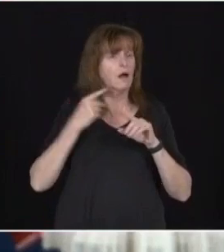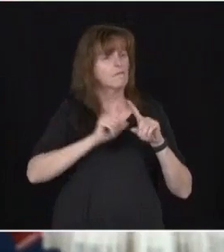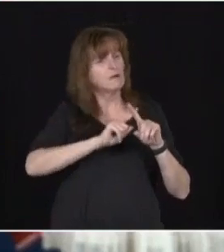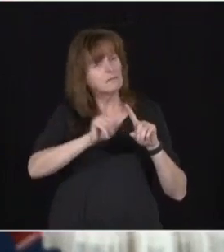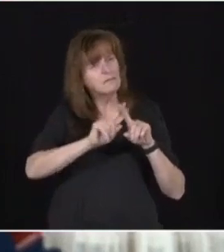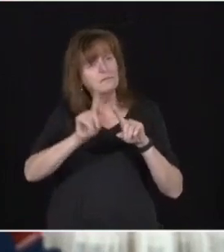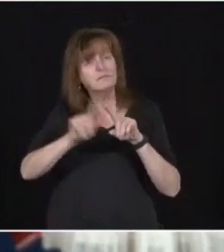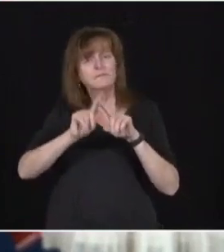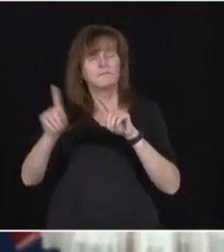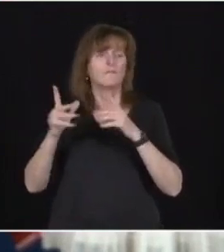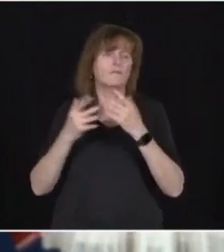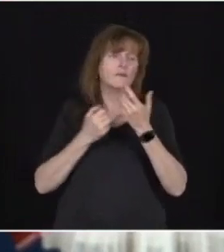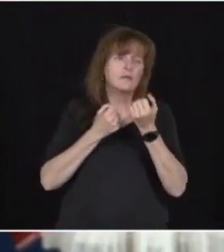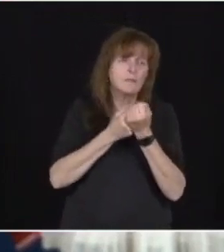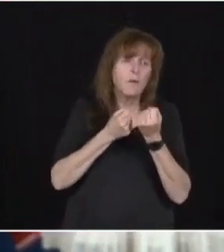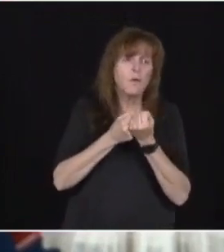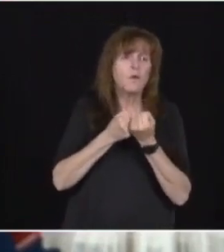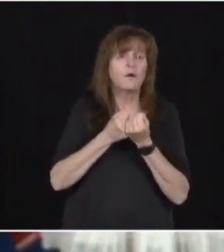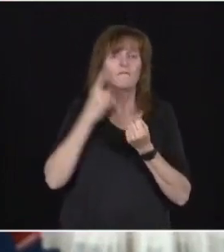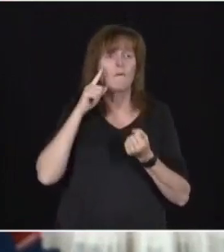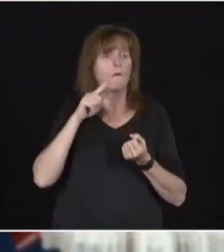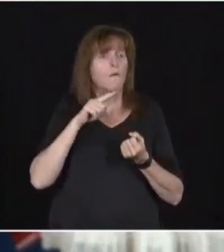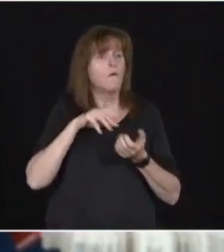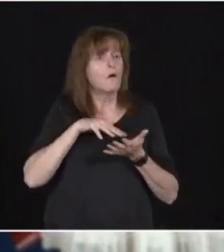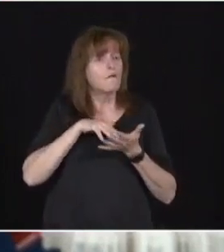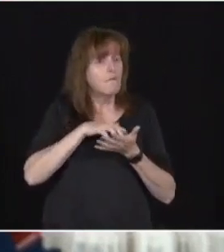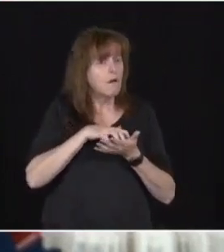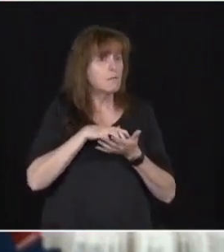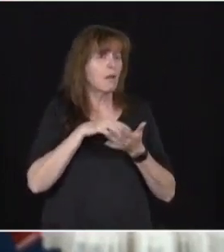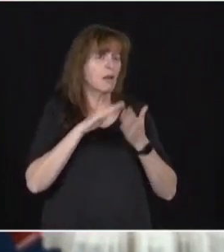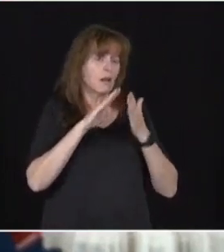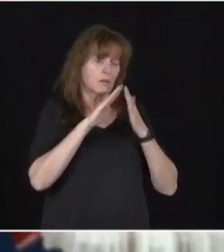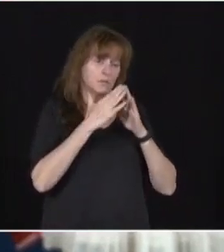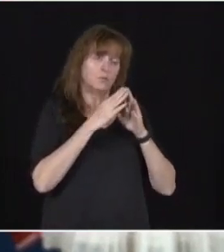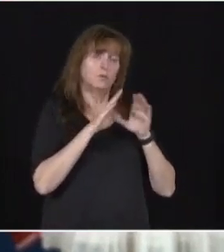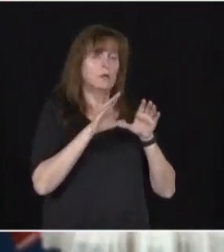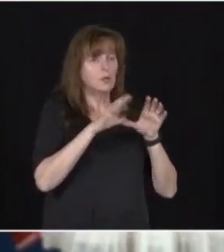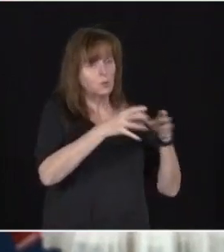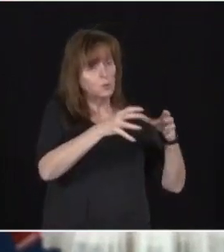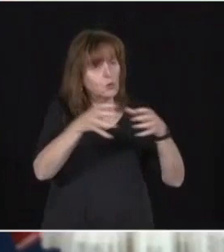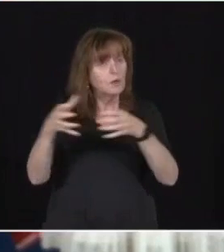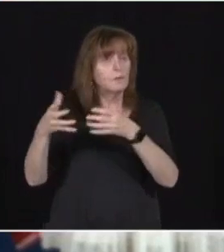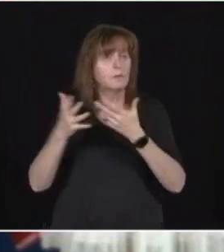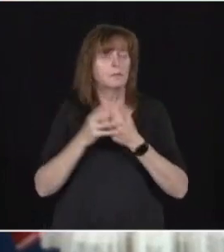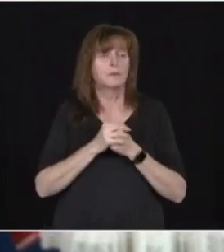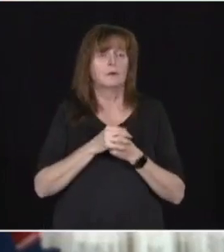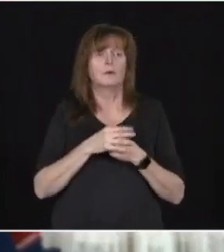There is a variety of investments being made to support more vulnerable communities. They need to be part of our area of focus.